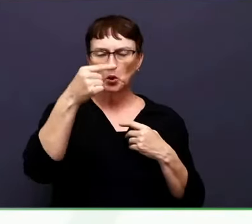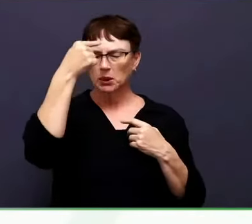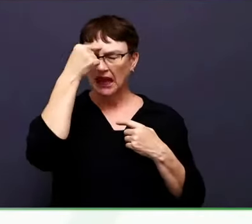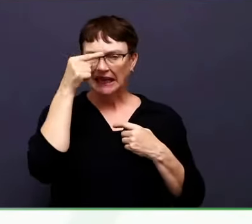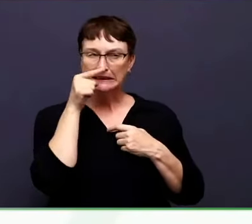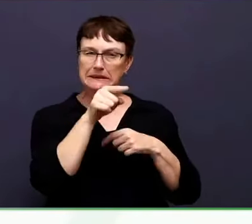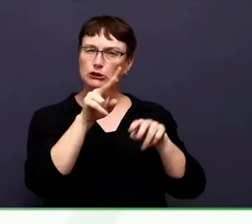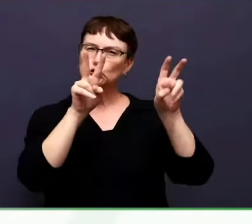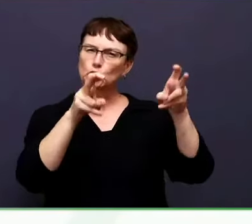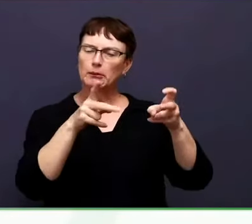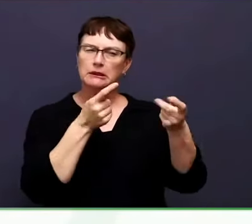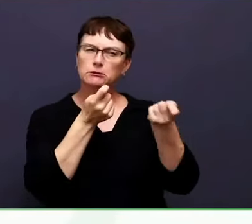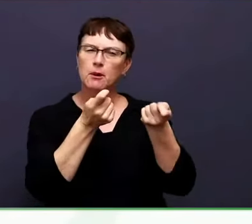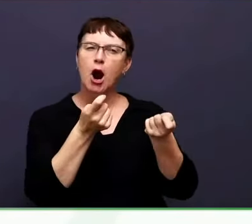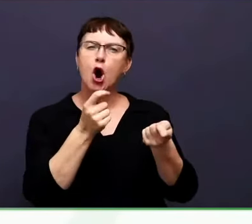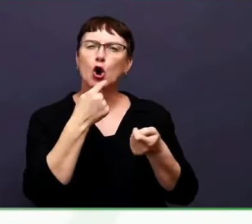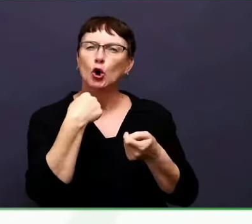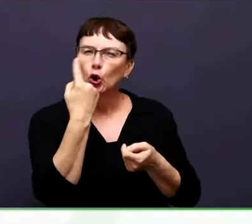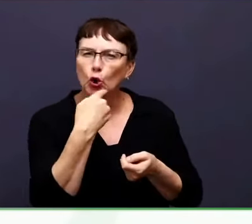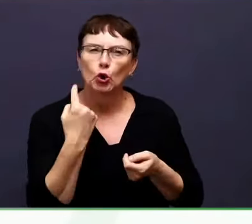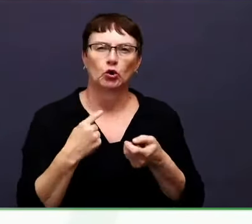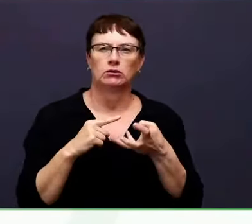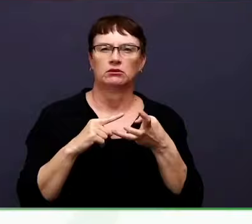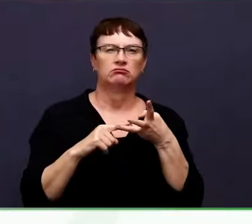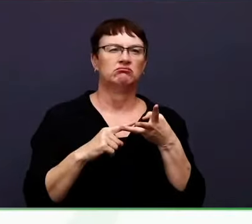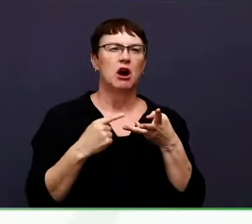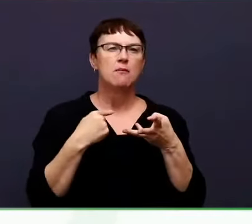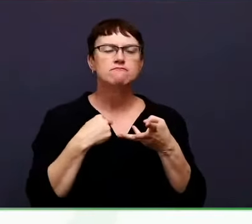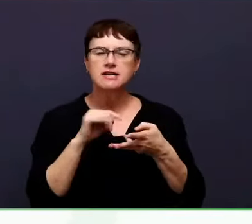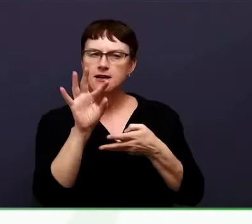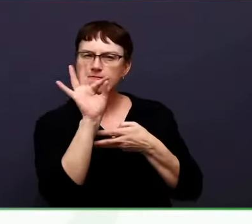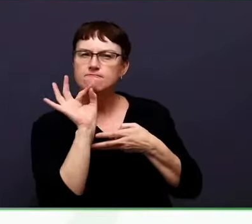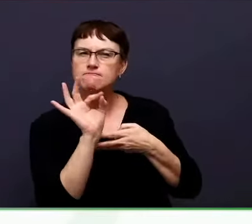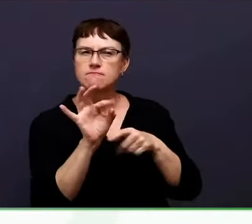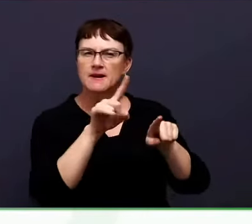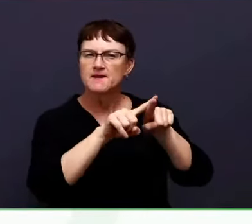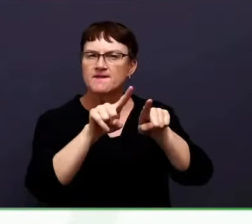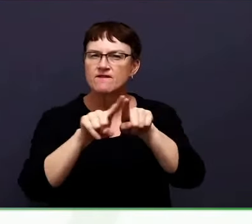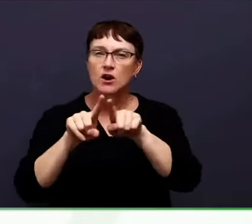For those of you who want to know more, there is room for it in eight